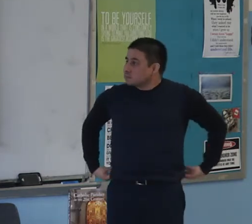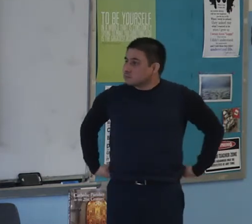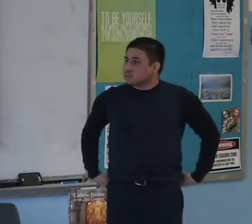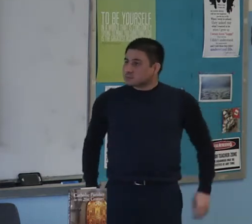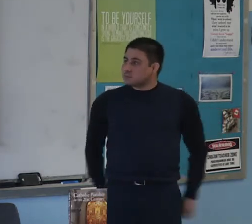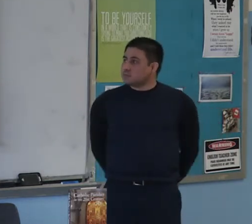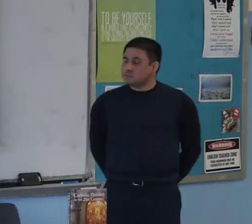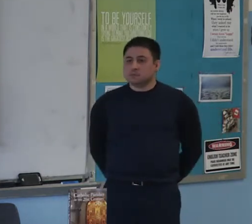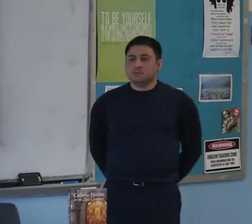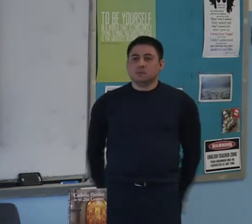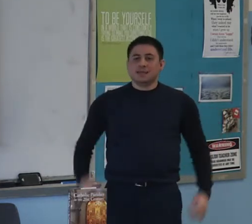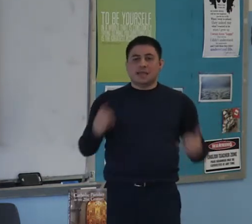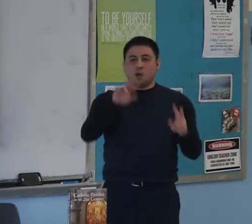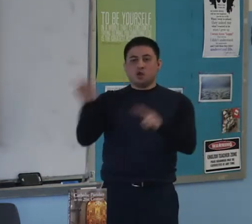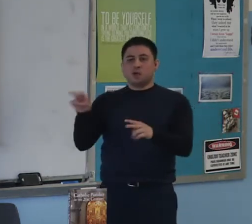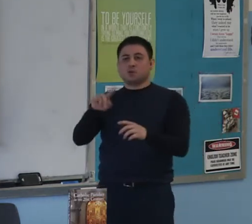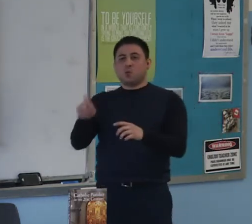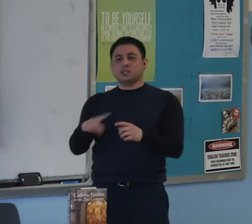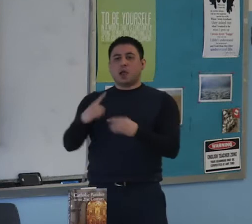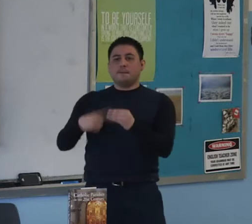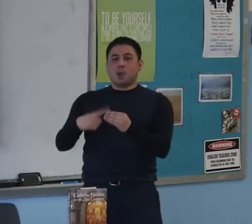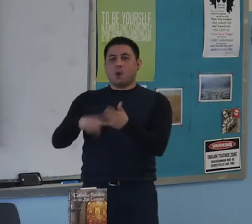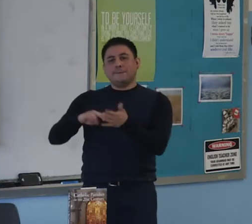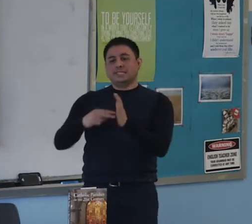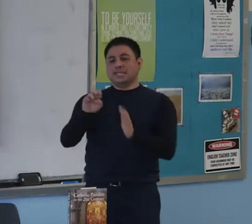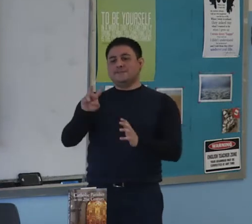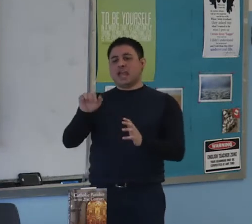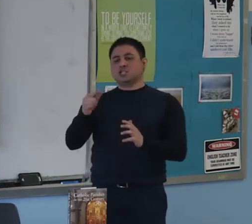We look at a question about evangelization and this has really kind